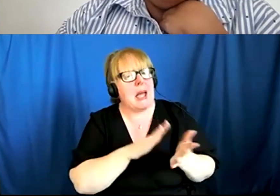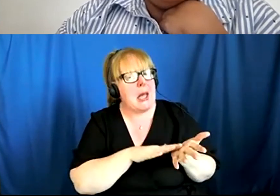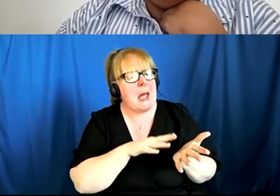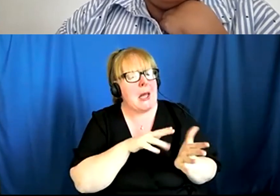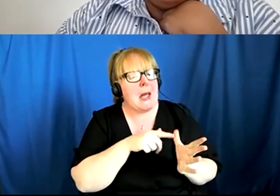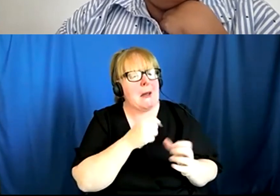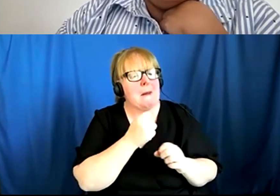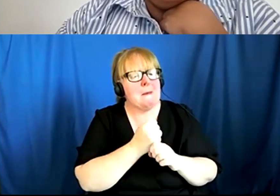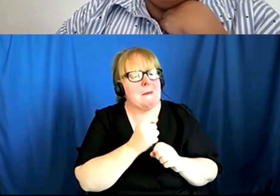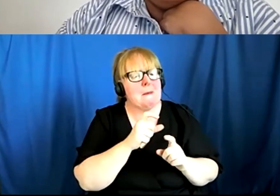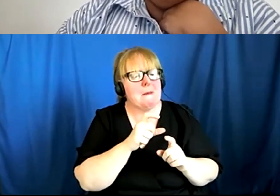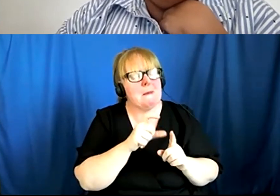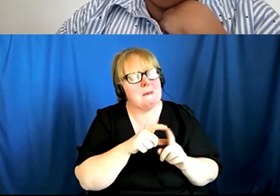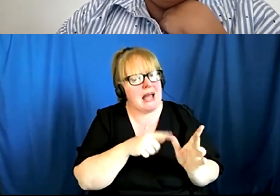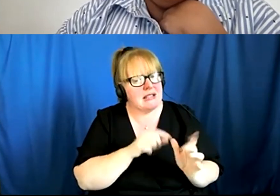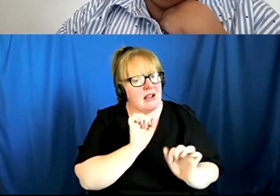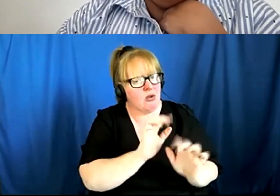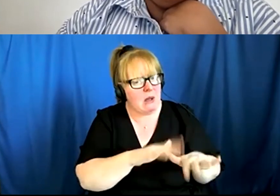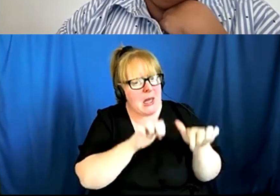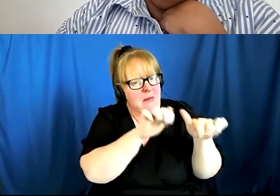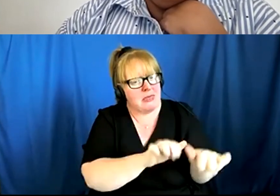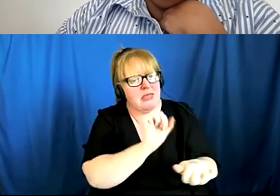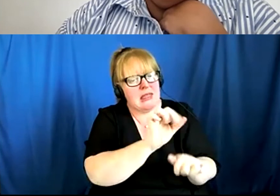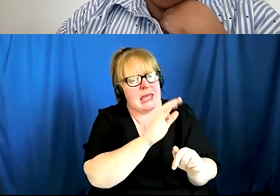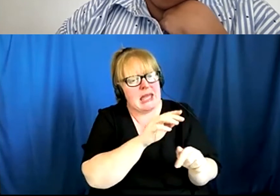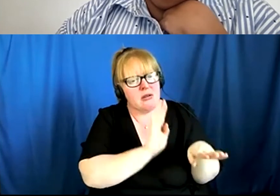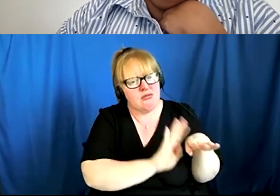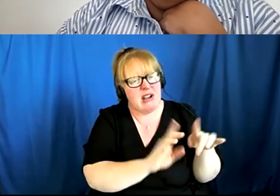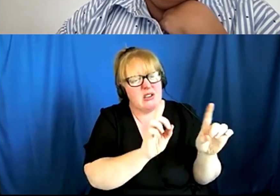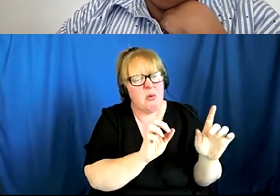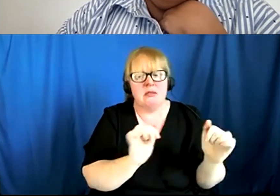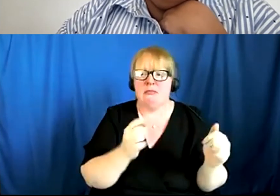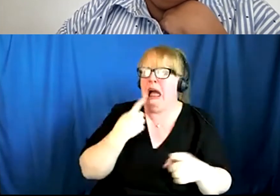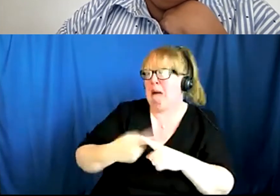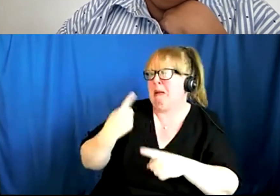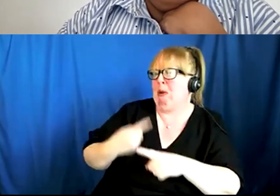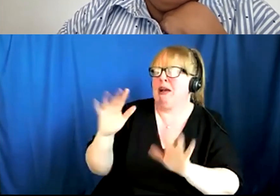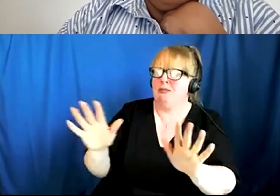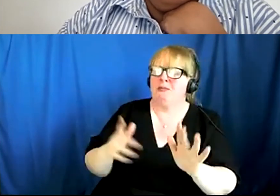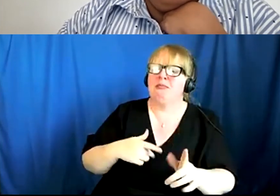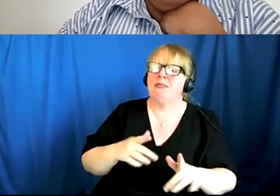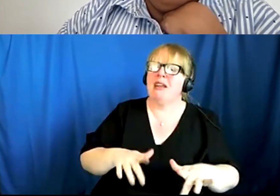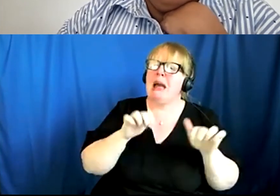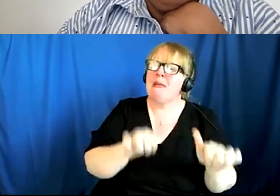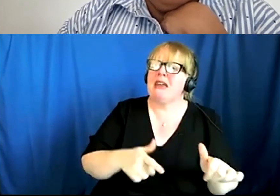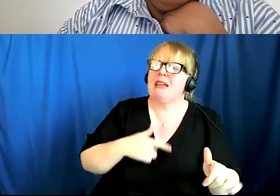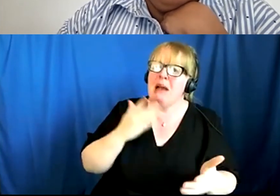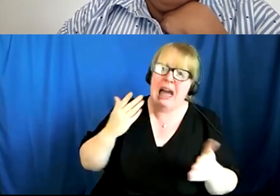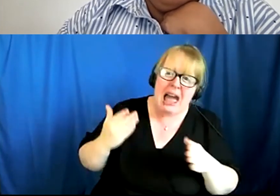words about empathy and your practice. >> MAGDA: Okay, I'll be very quick. So, I think for me, empathy is about actionable solidarity.